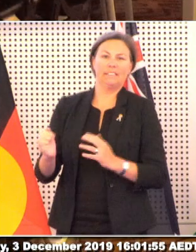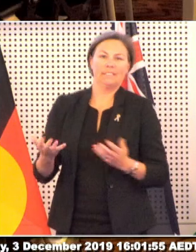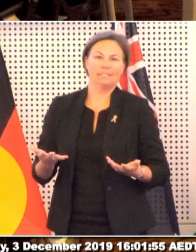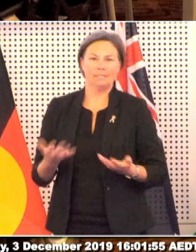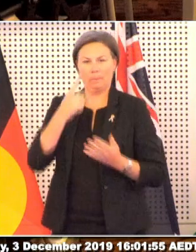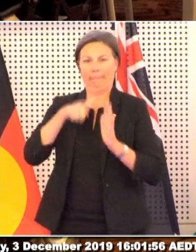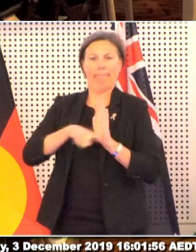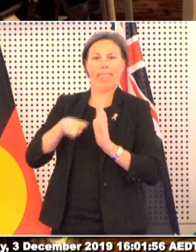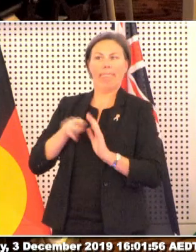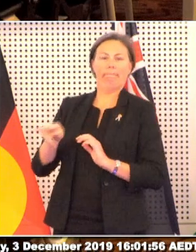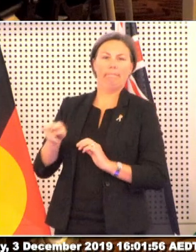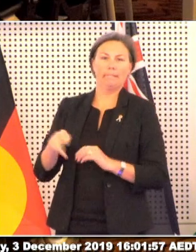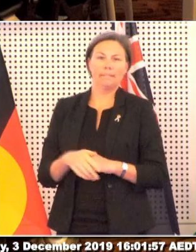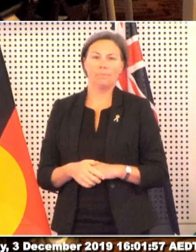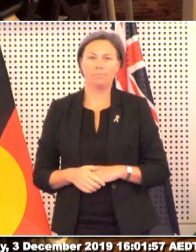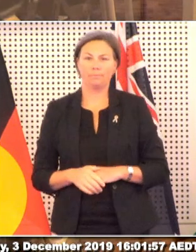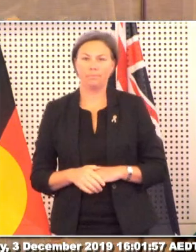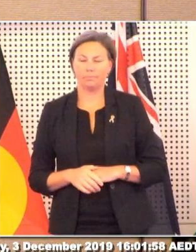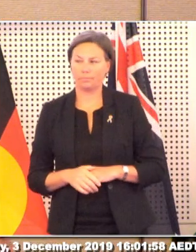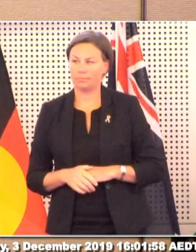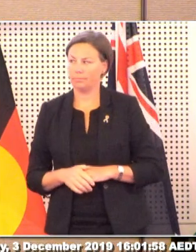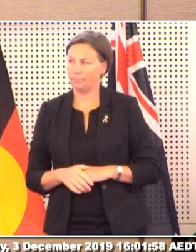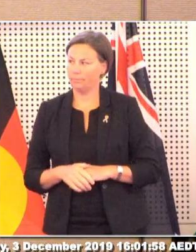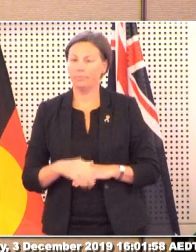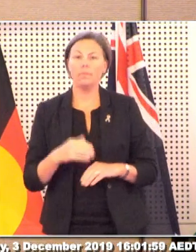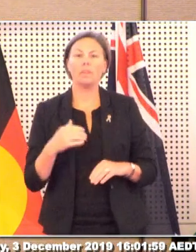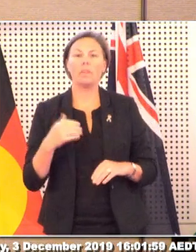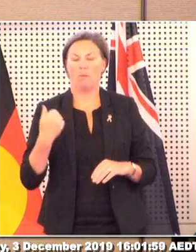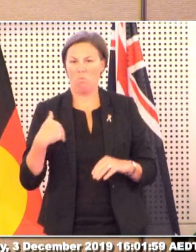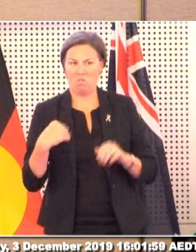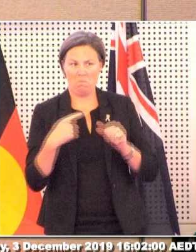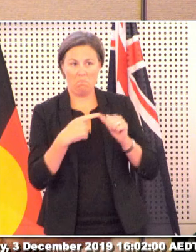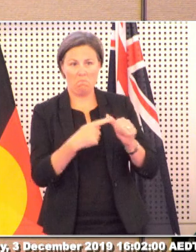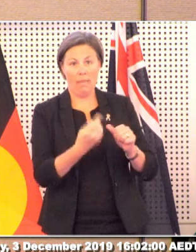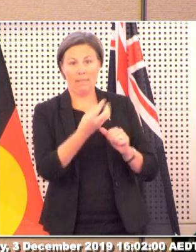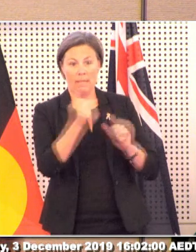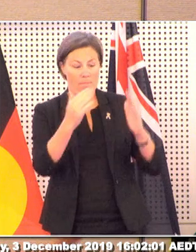In my homes there’s certainly, yes, some that have been purpose-built. A lot of them are just a house in the suburbs.